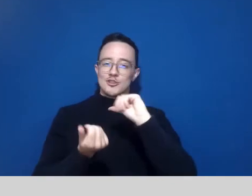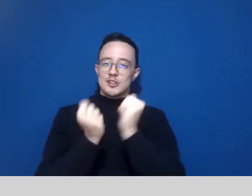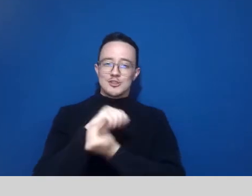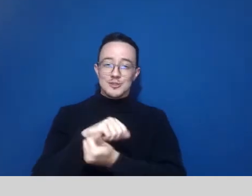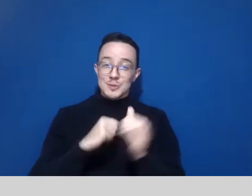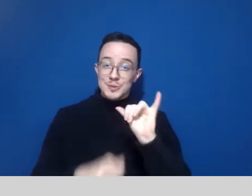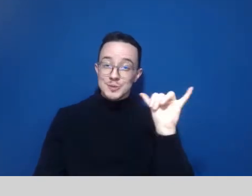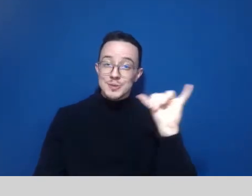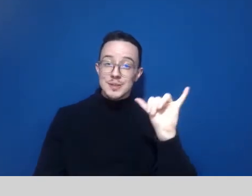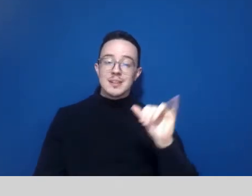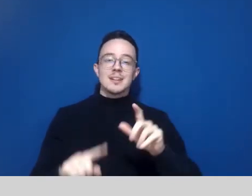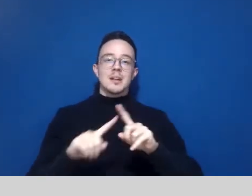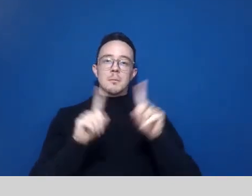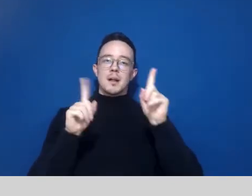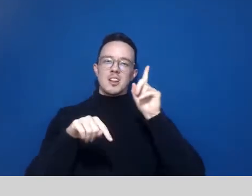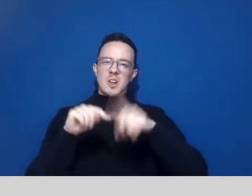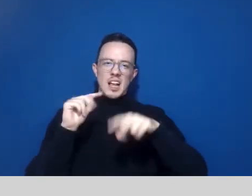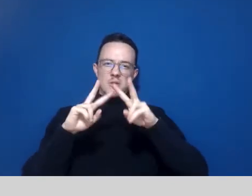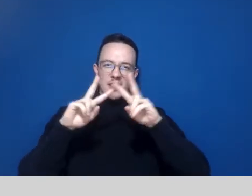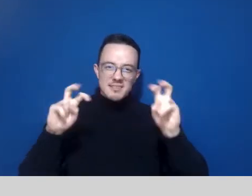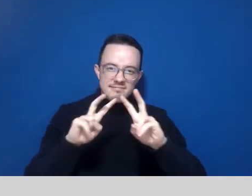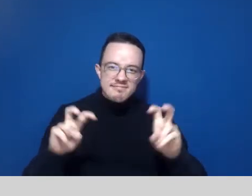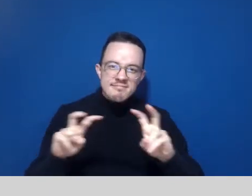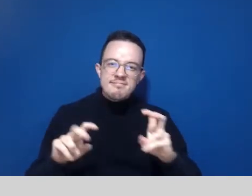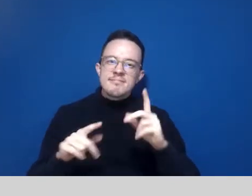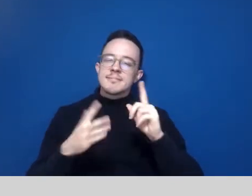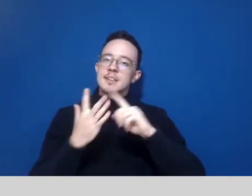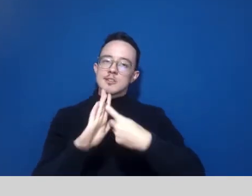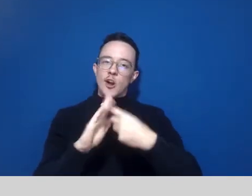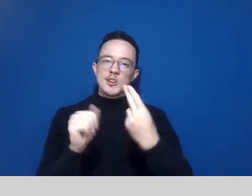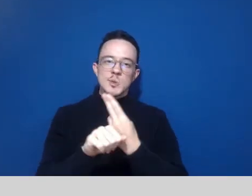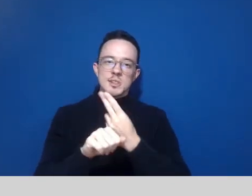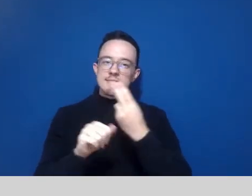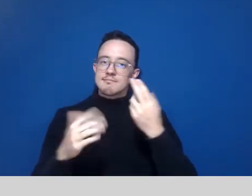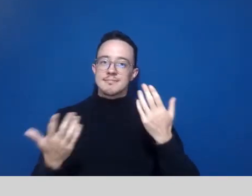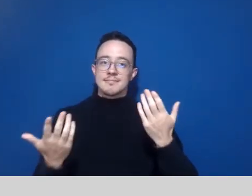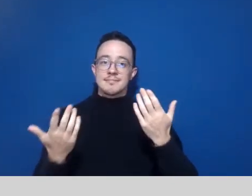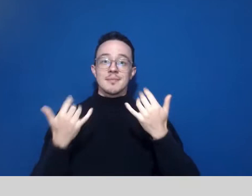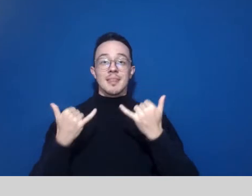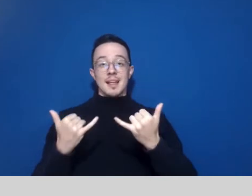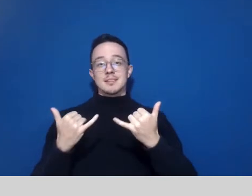But it's not necessarily something you can dive straight into and start using. That's where Datasette comes in.